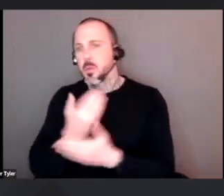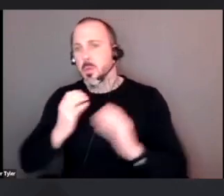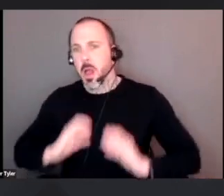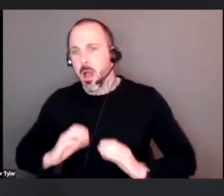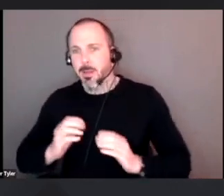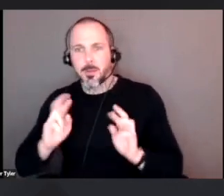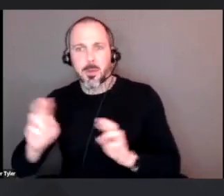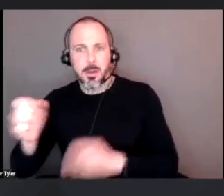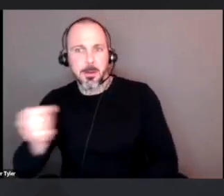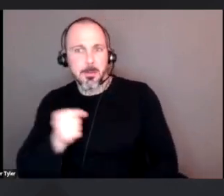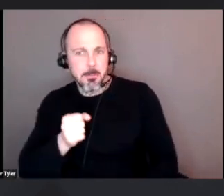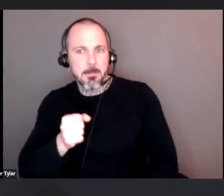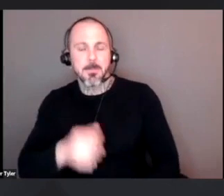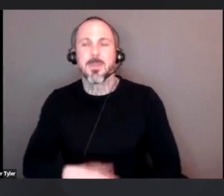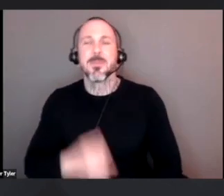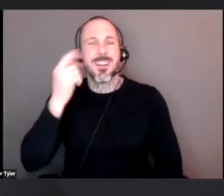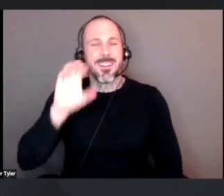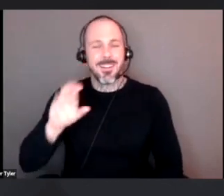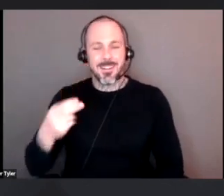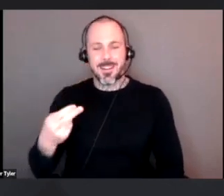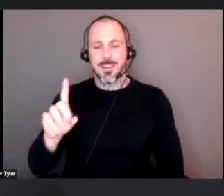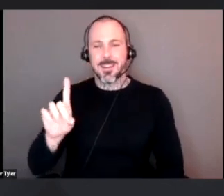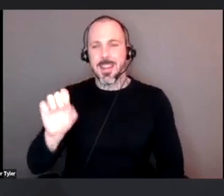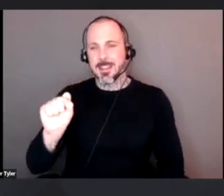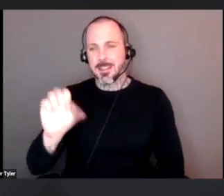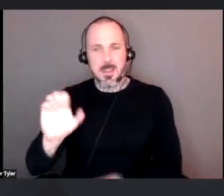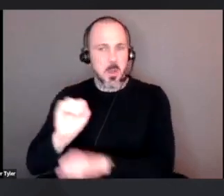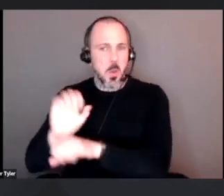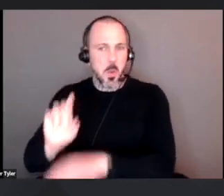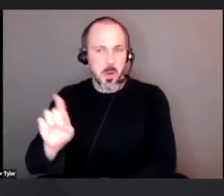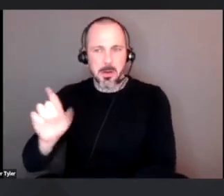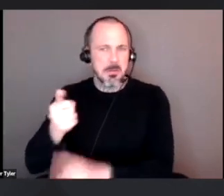So ours is almost more just word of mouth.